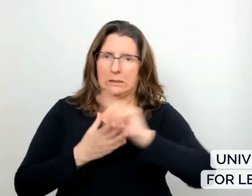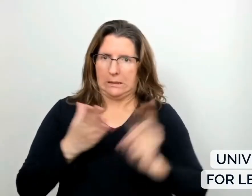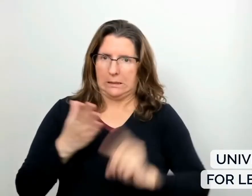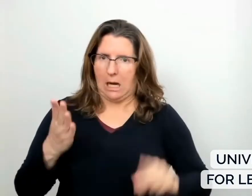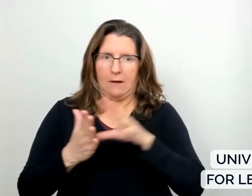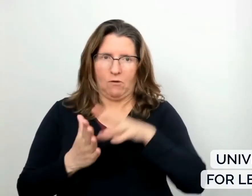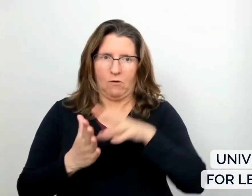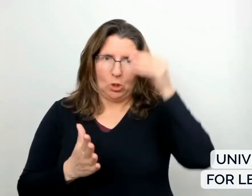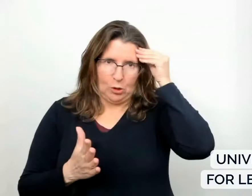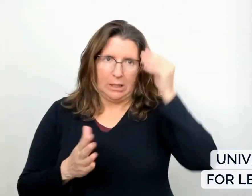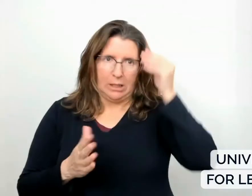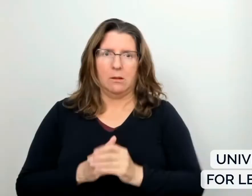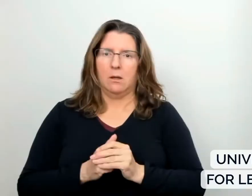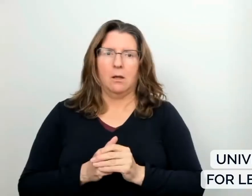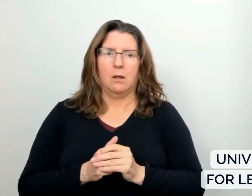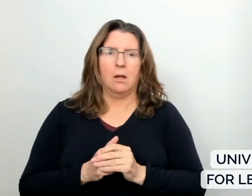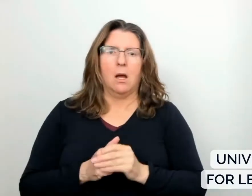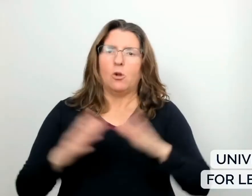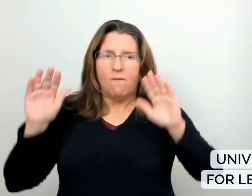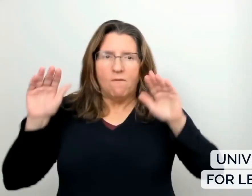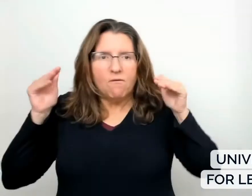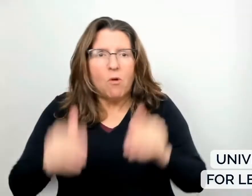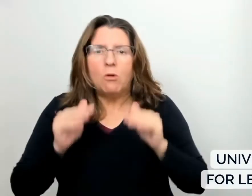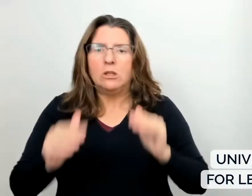This is where Universal Design for Learning (UDL) comes into play.